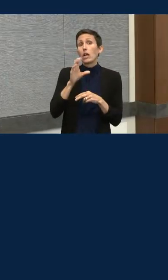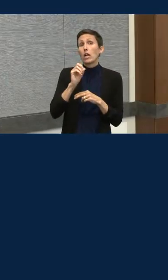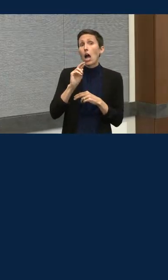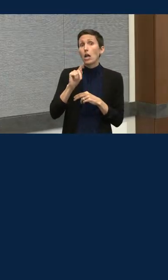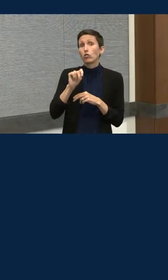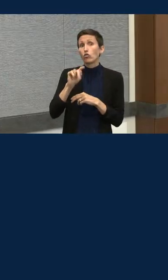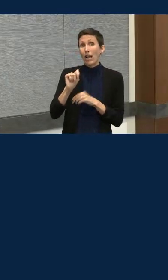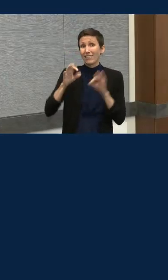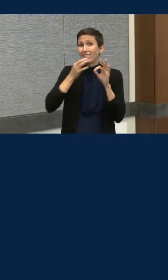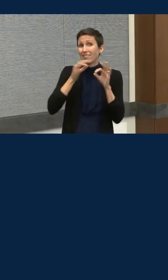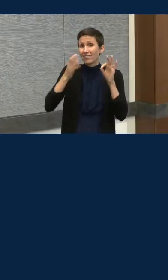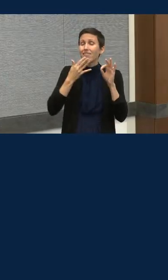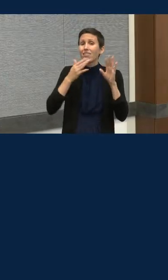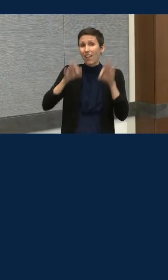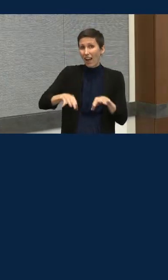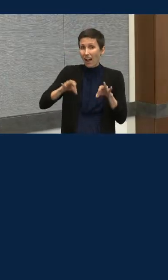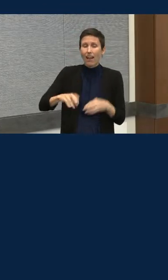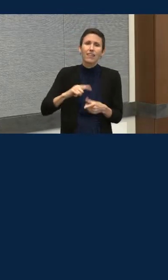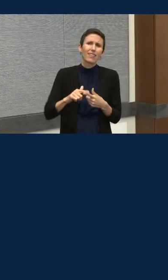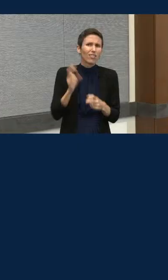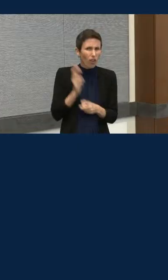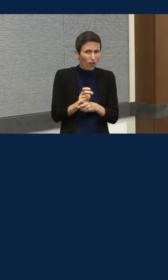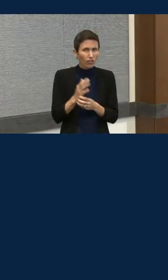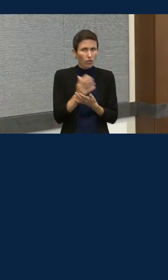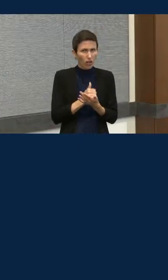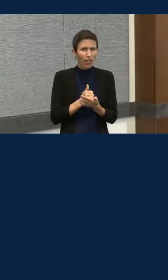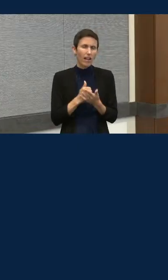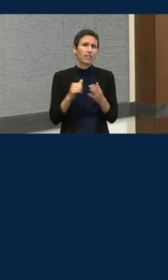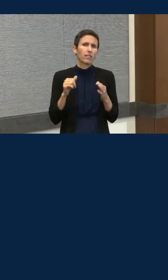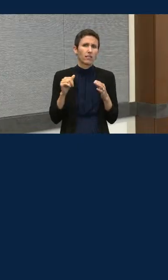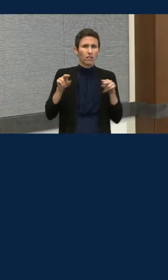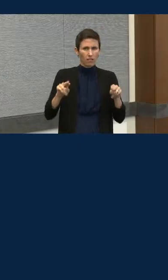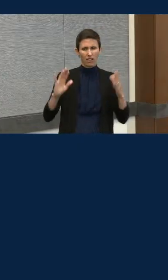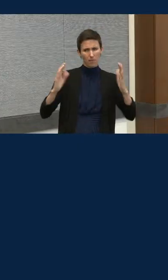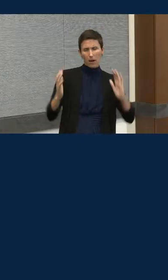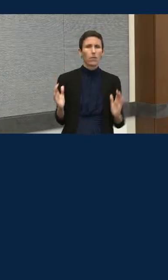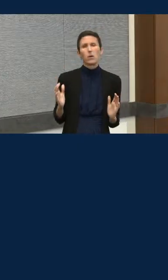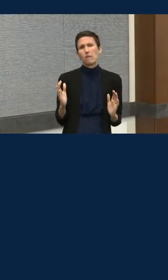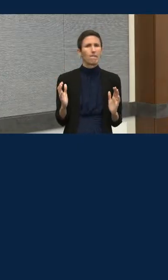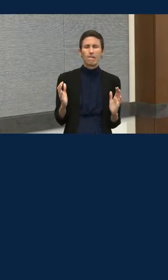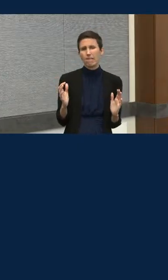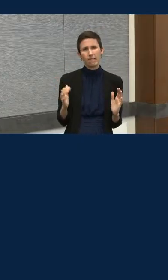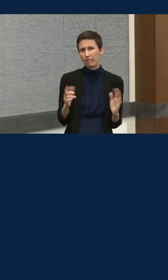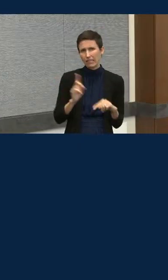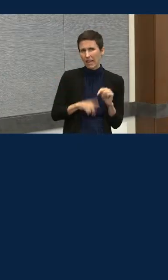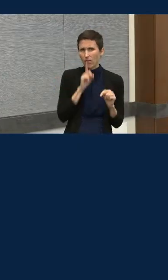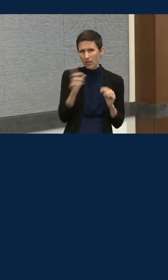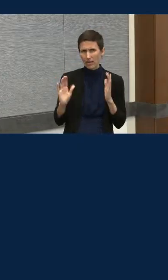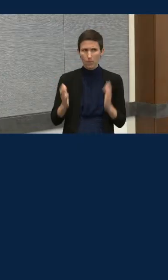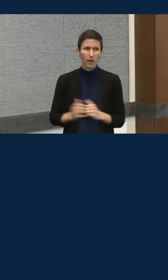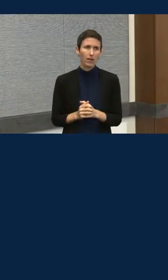the fully sample data and the other sample data to compare. Those things will change with